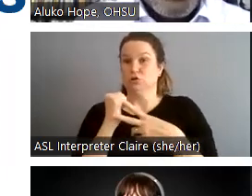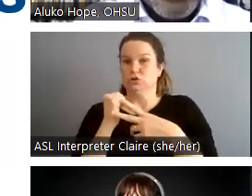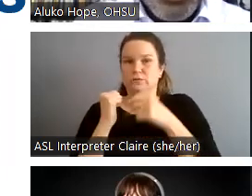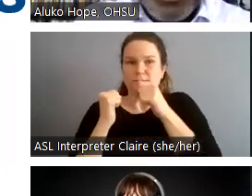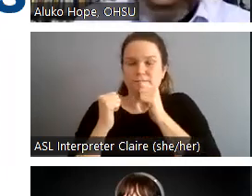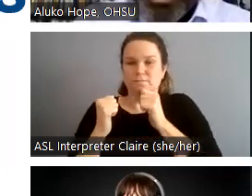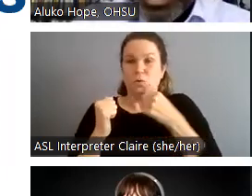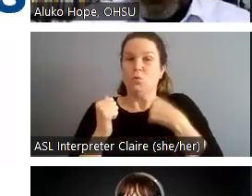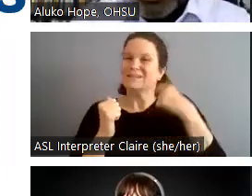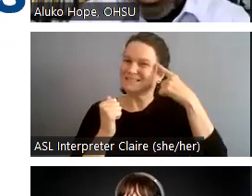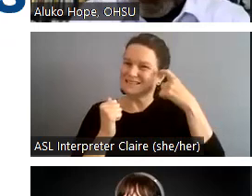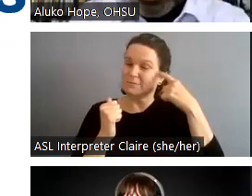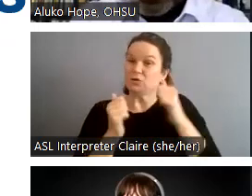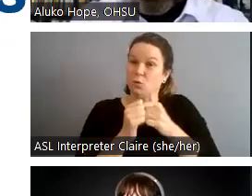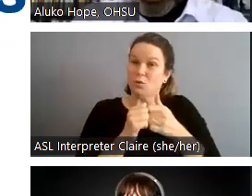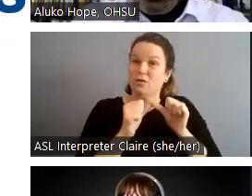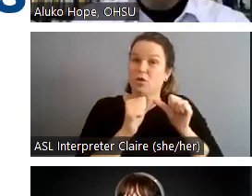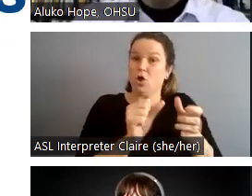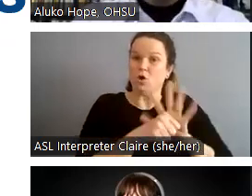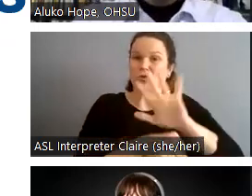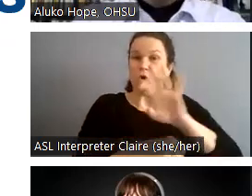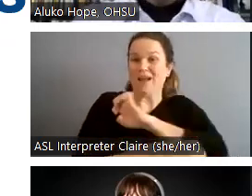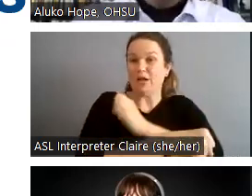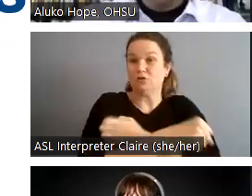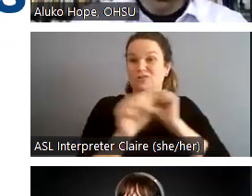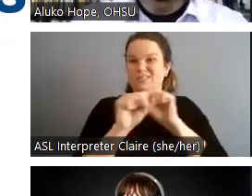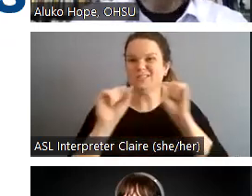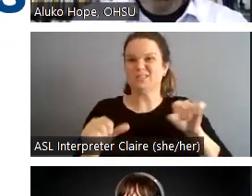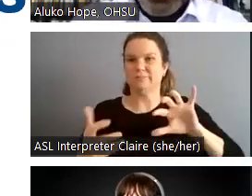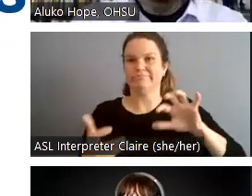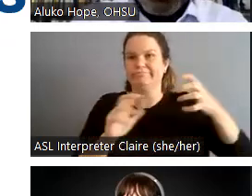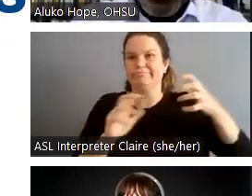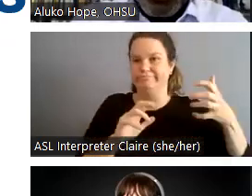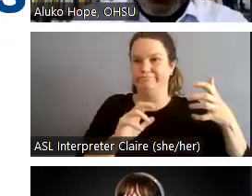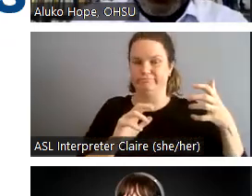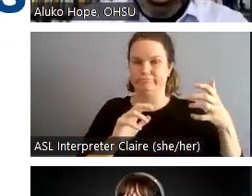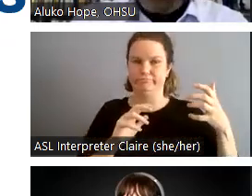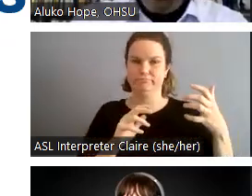that the energy system is completely impaired and that the energy ceiling for